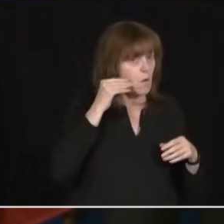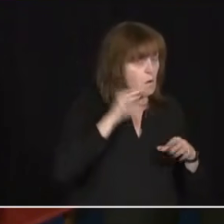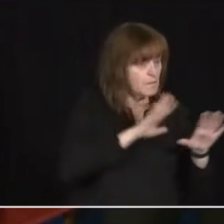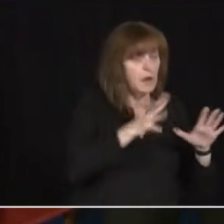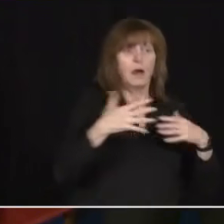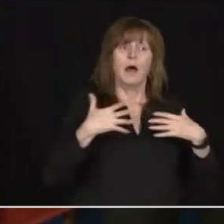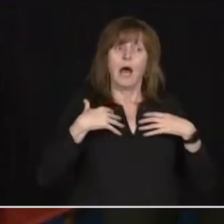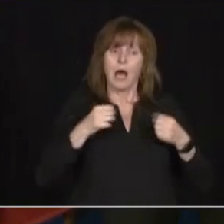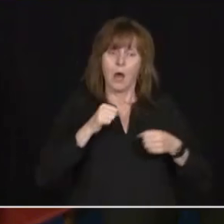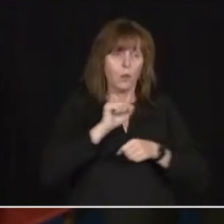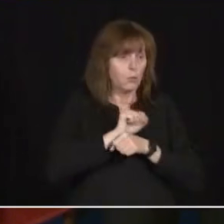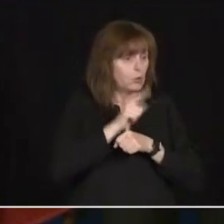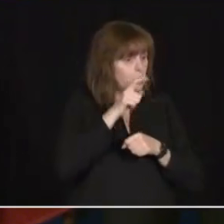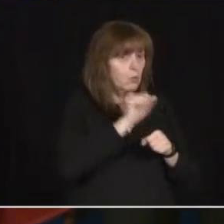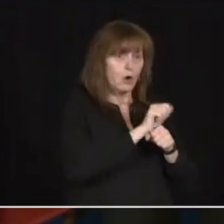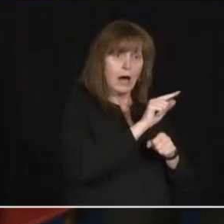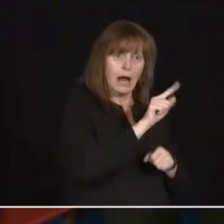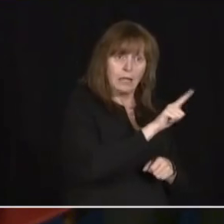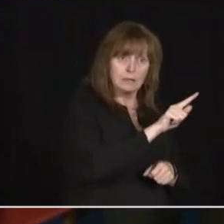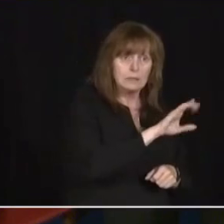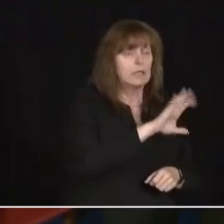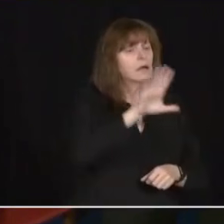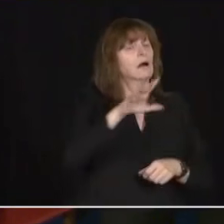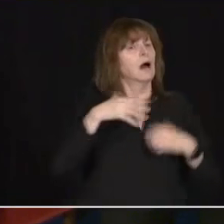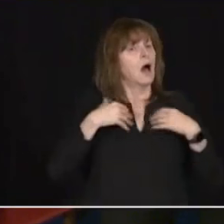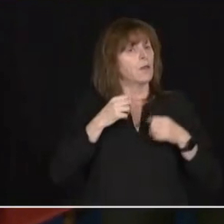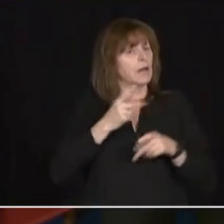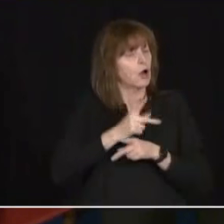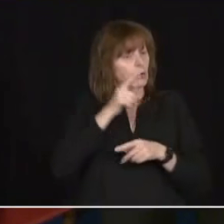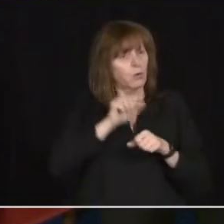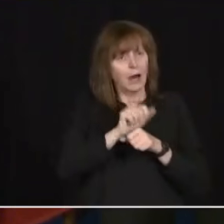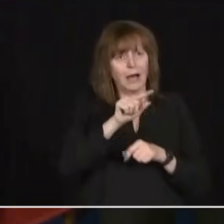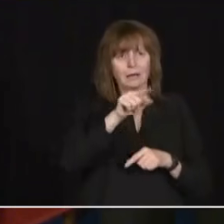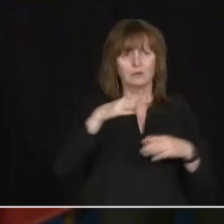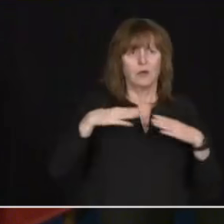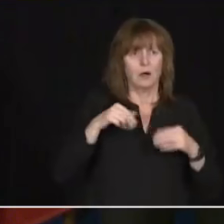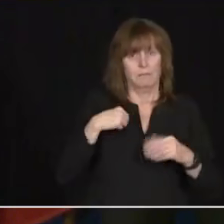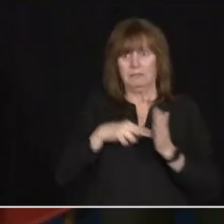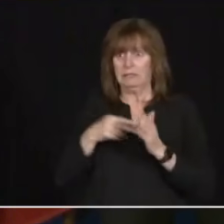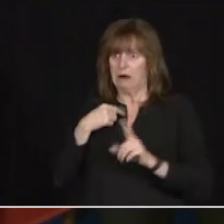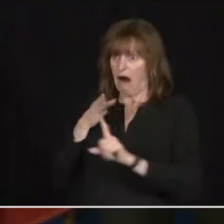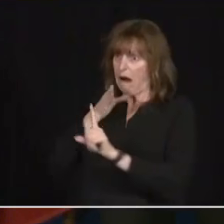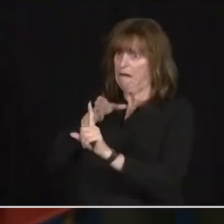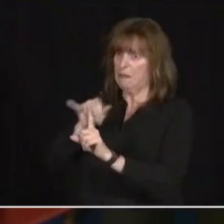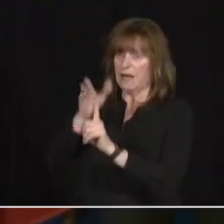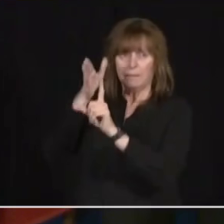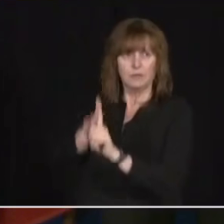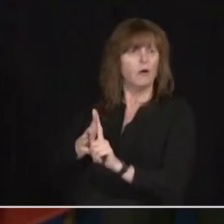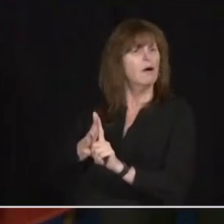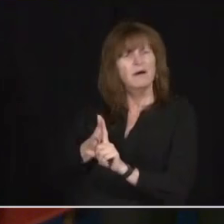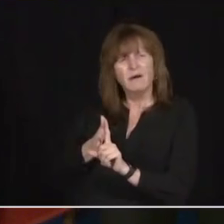I don't know how much clearer we could be. But it's not about going after someone personally and if they